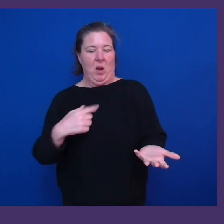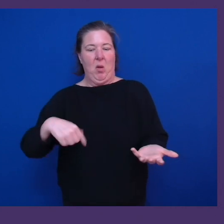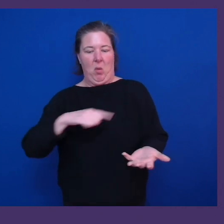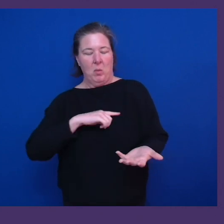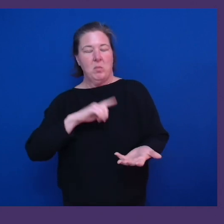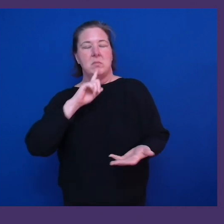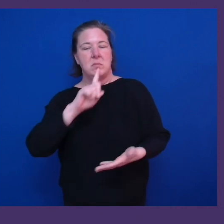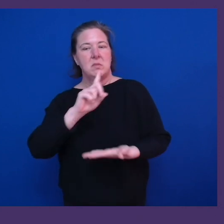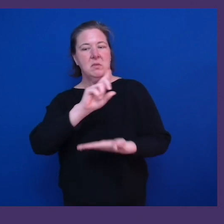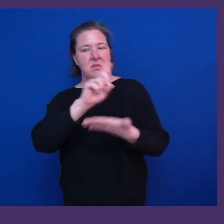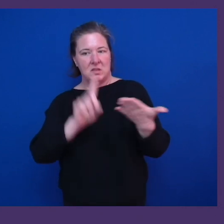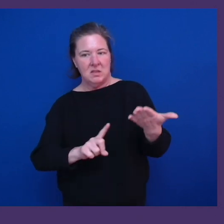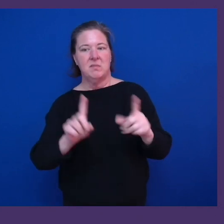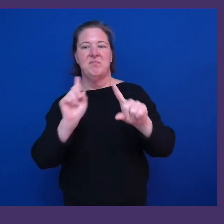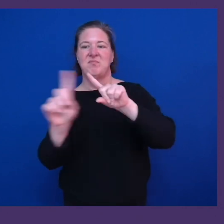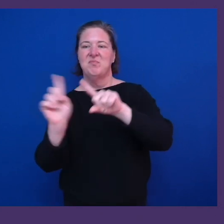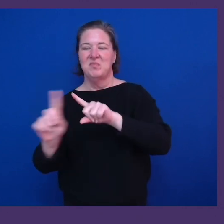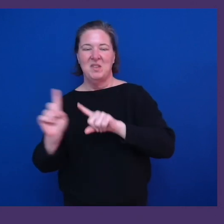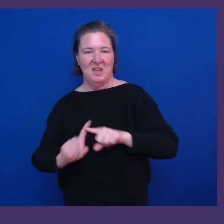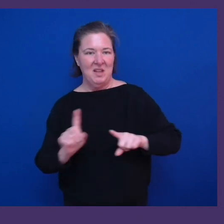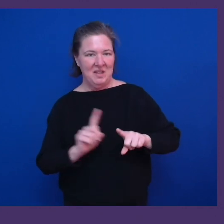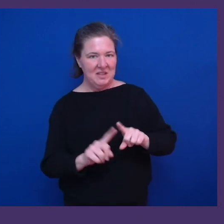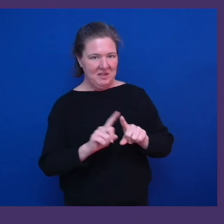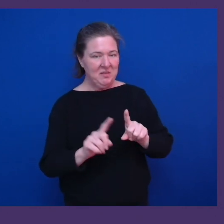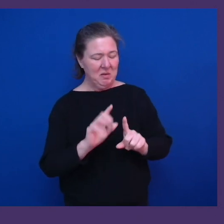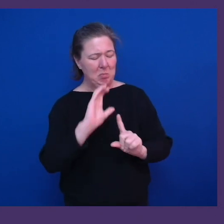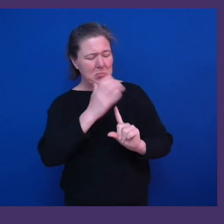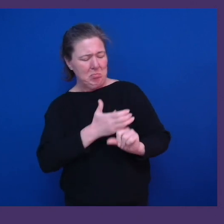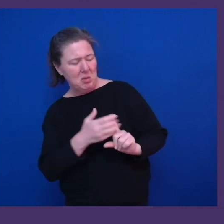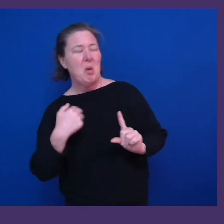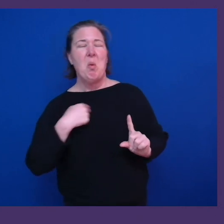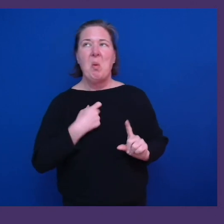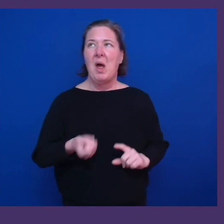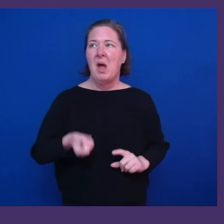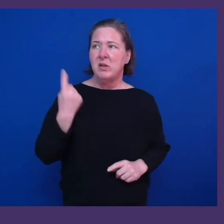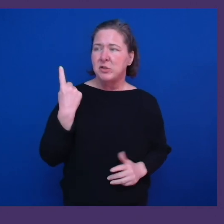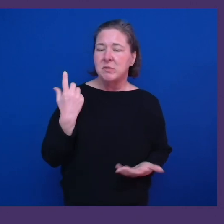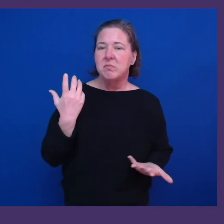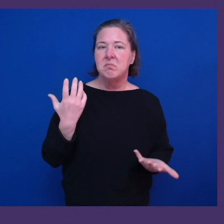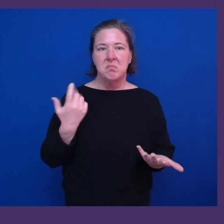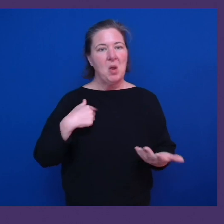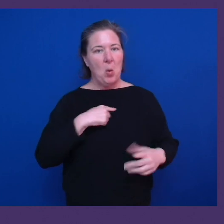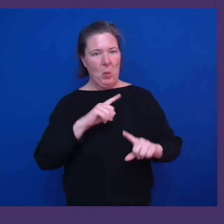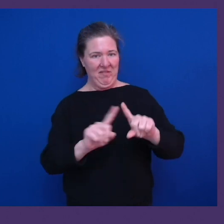because we're like, we understood that we had a variety of different helpful documentation, but we wanted